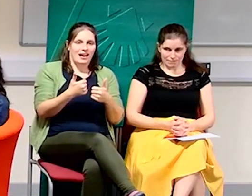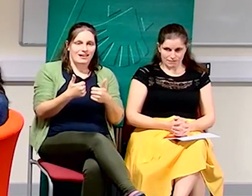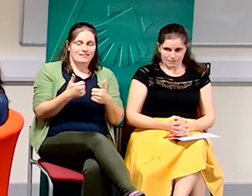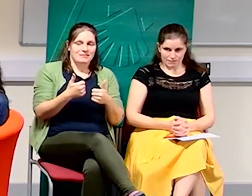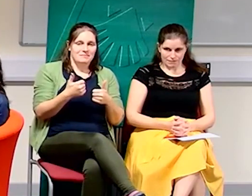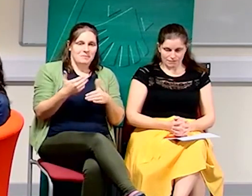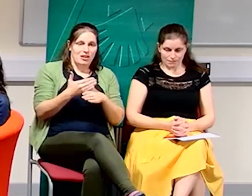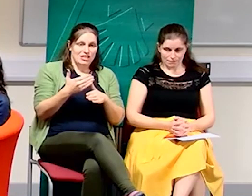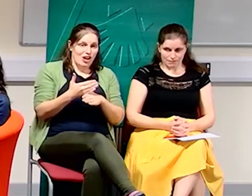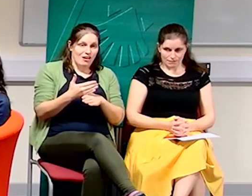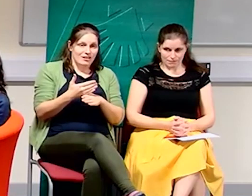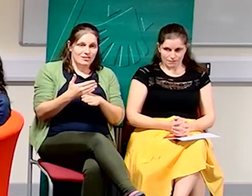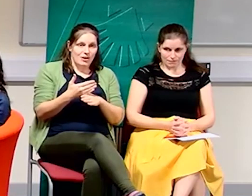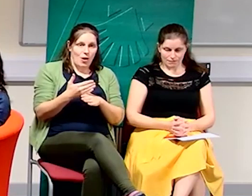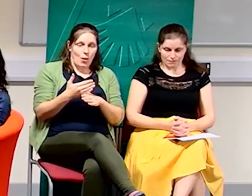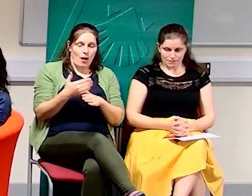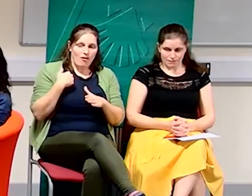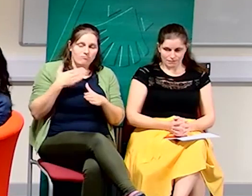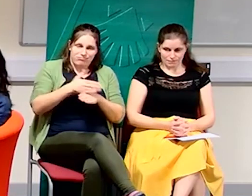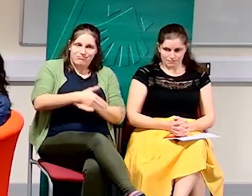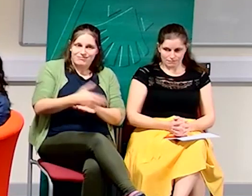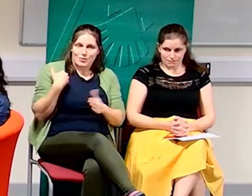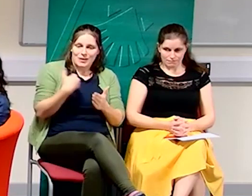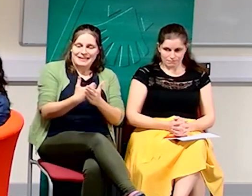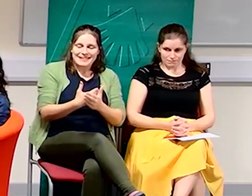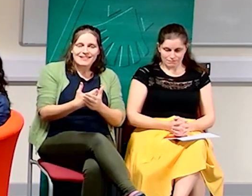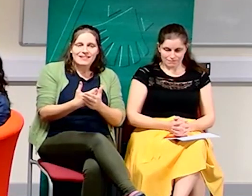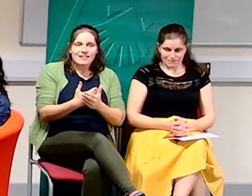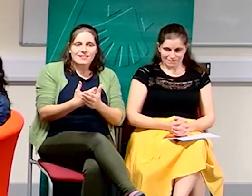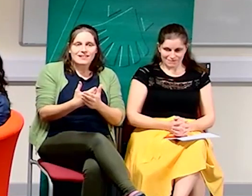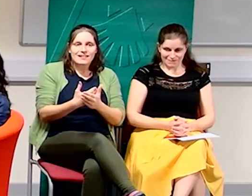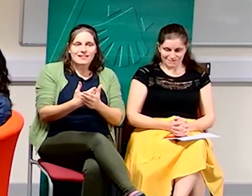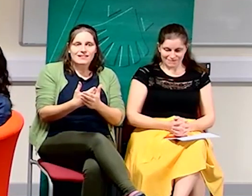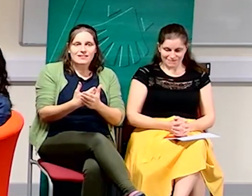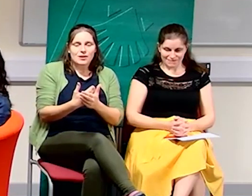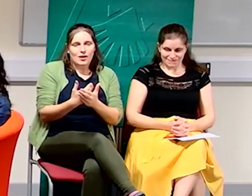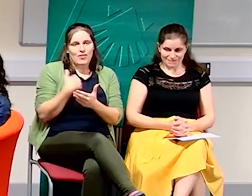this point so I'm really proud of that and that I might get to support people like me in the